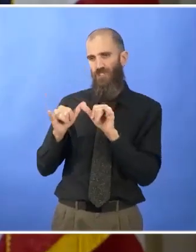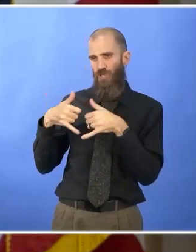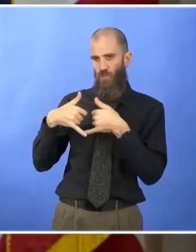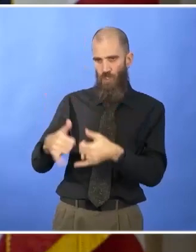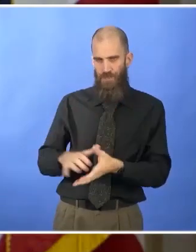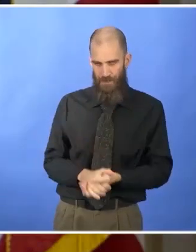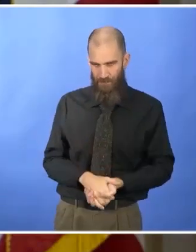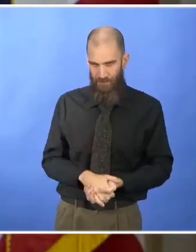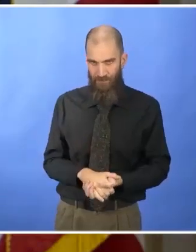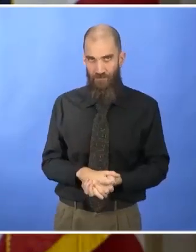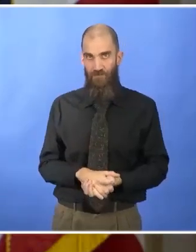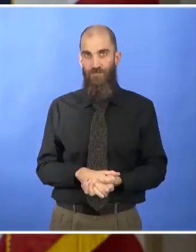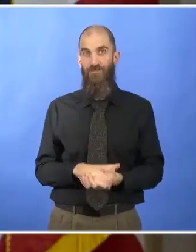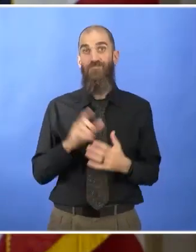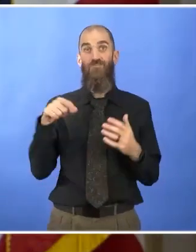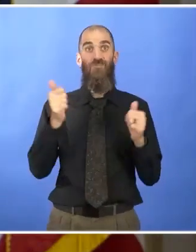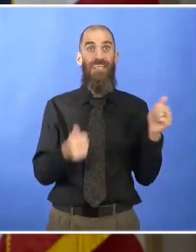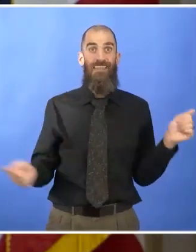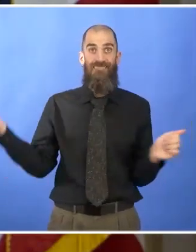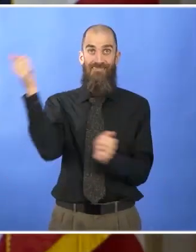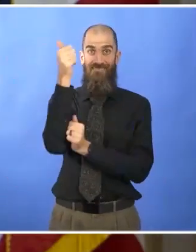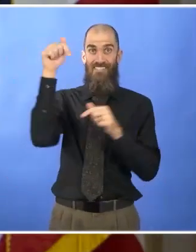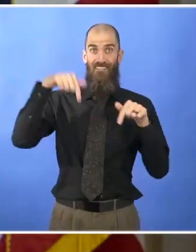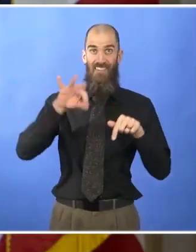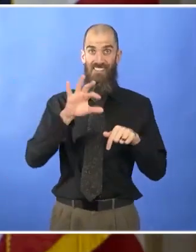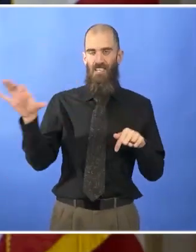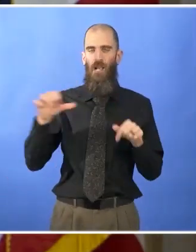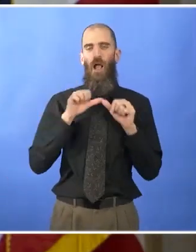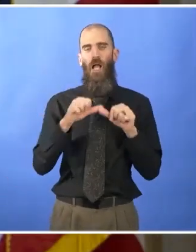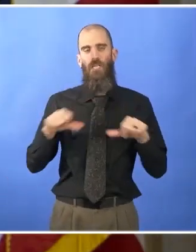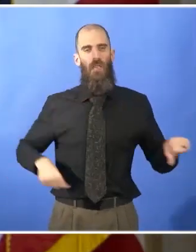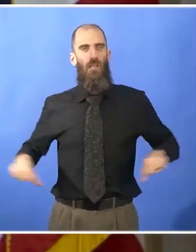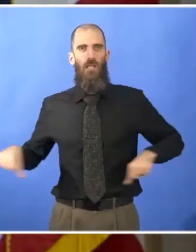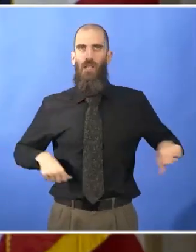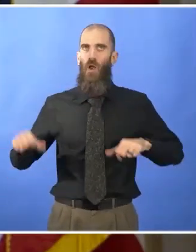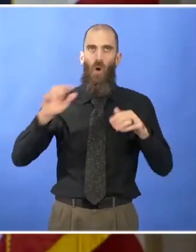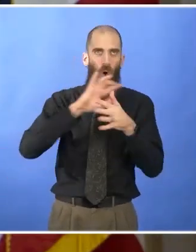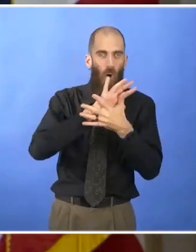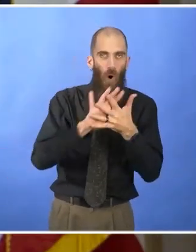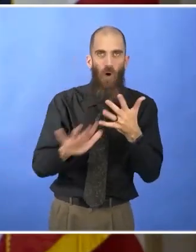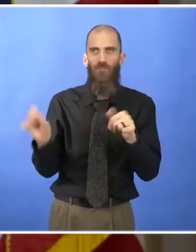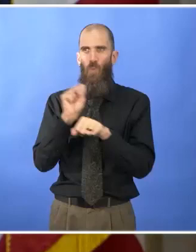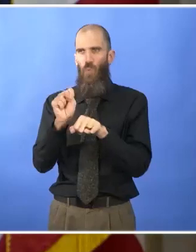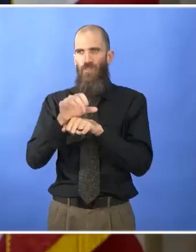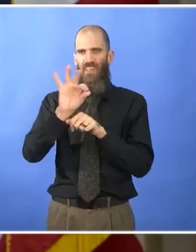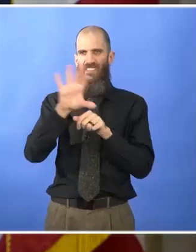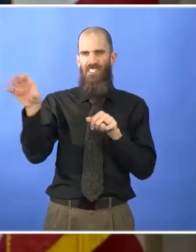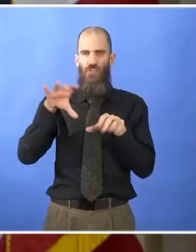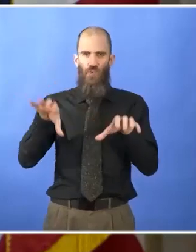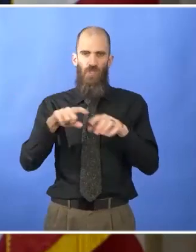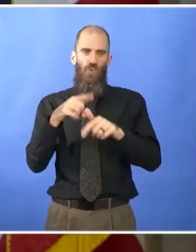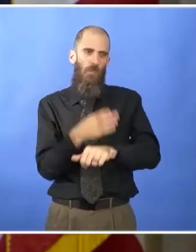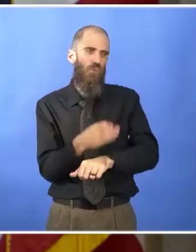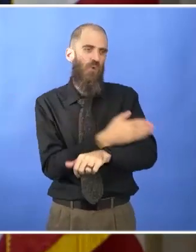THINGS IT IS DOING TO IMPROVE THE LIVES OF PEOPLE ALL ACROSS THE COUNTRY, BECAUSE COMMUNICATION'S IS SO IMPORTANT.